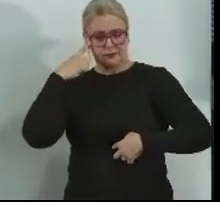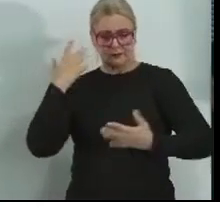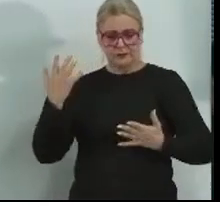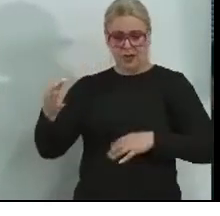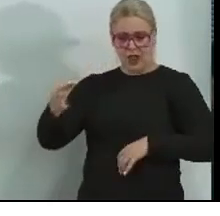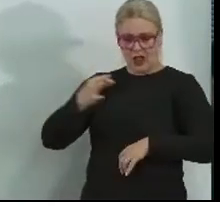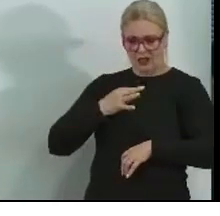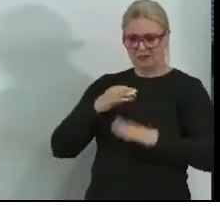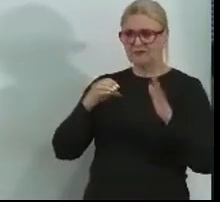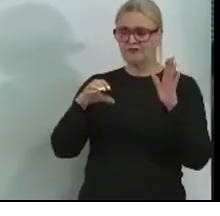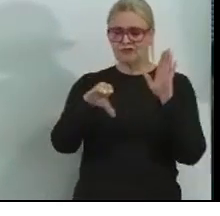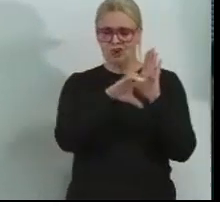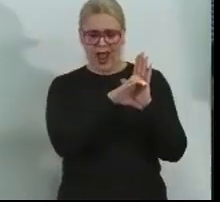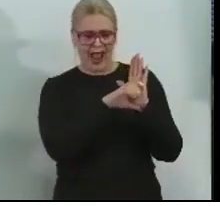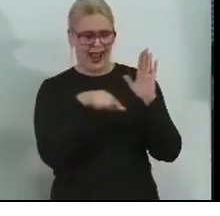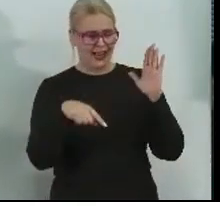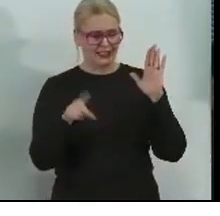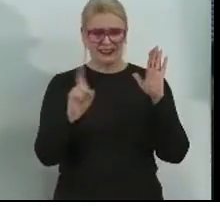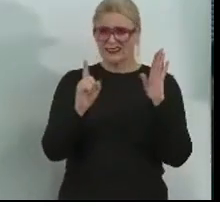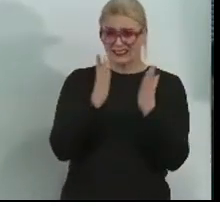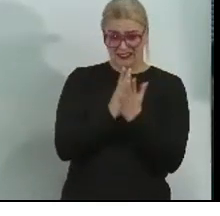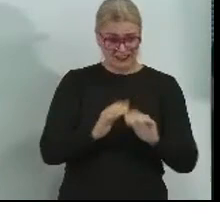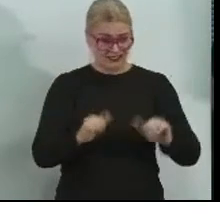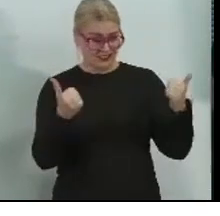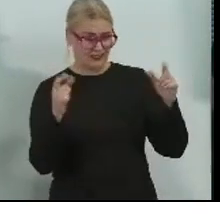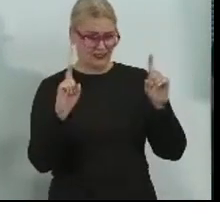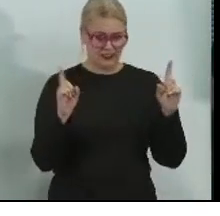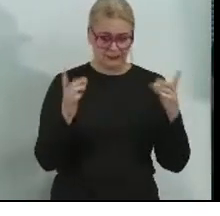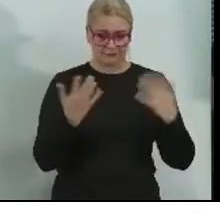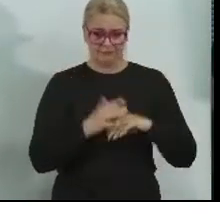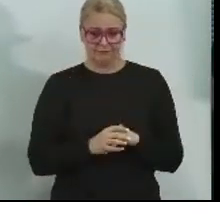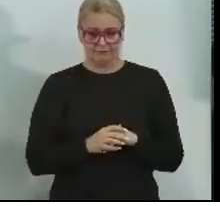to two years ago about this. And it just shows that cannot